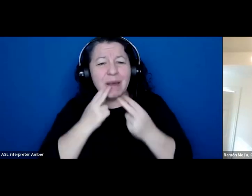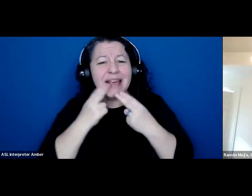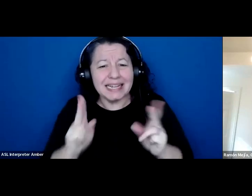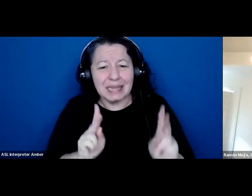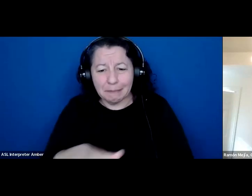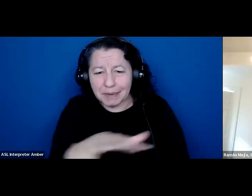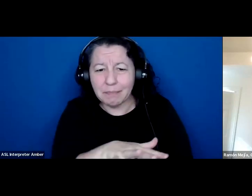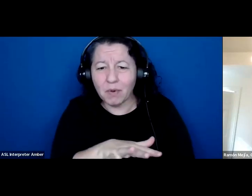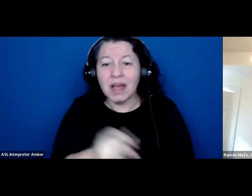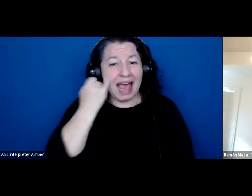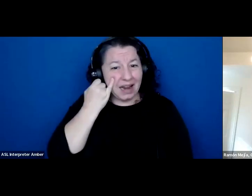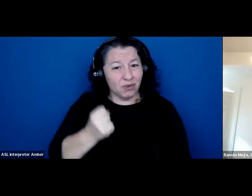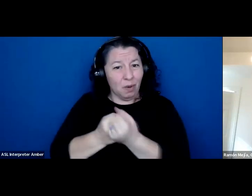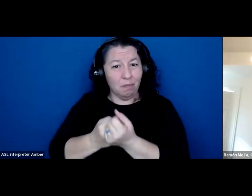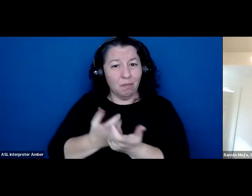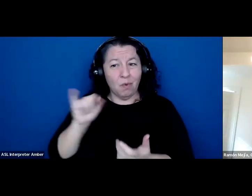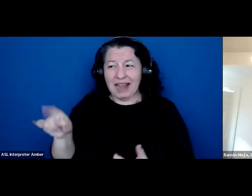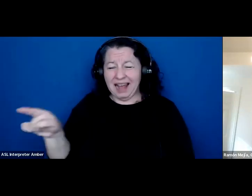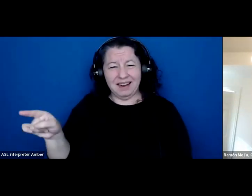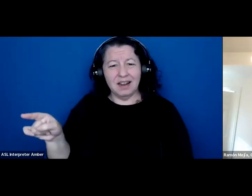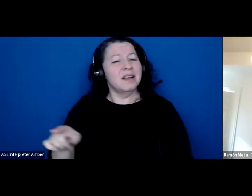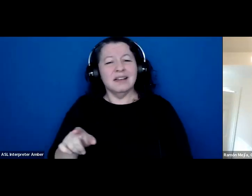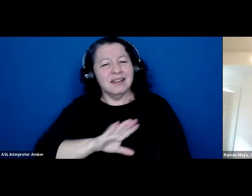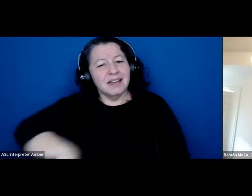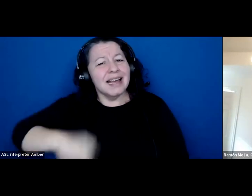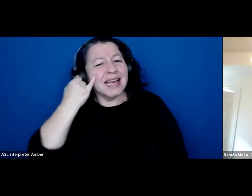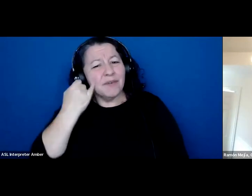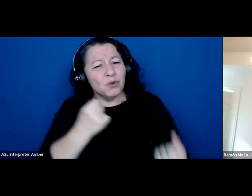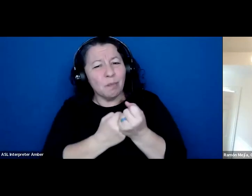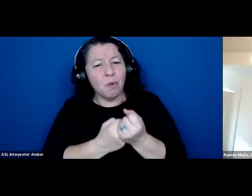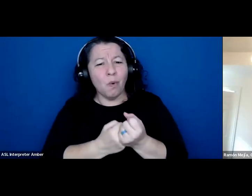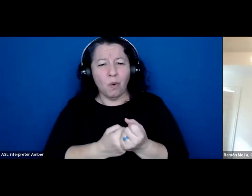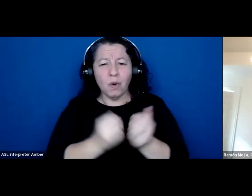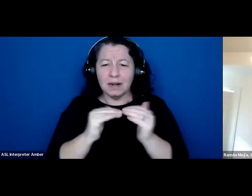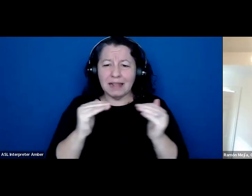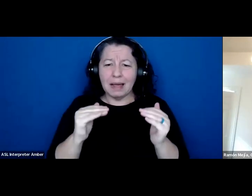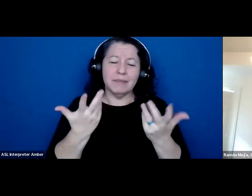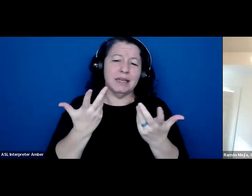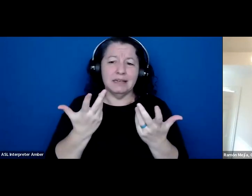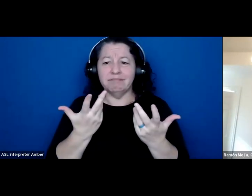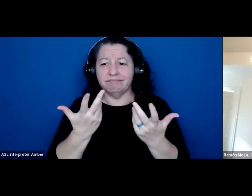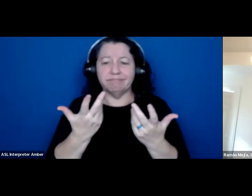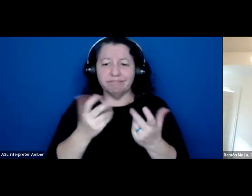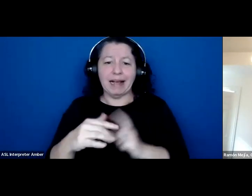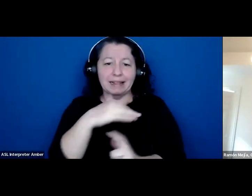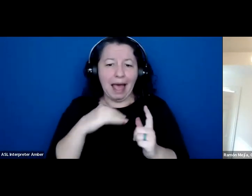an anti-war and anti-militarist organizer. You know, while workers in the U.S.